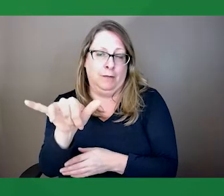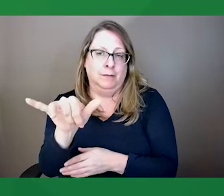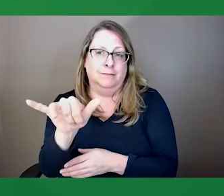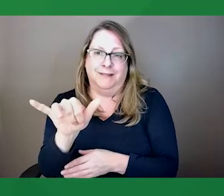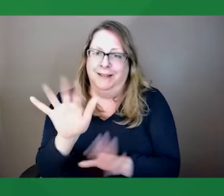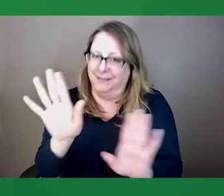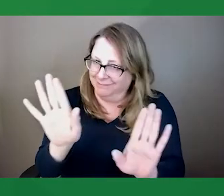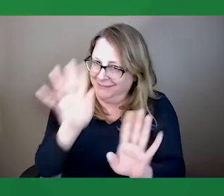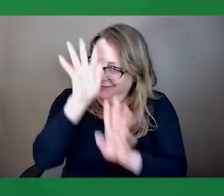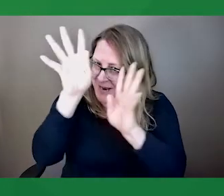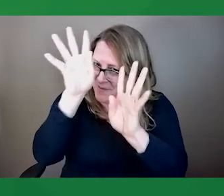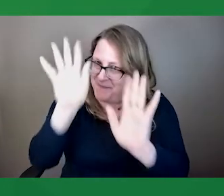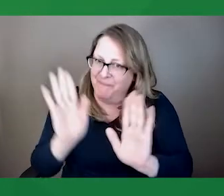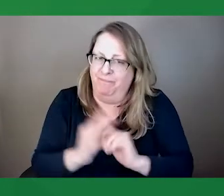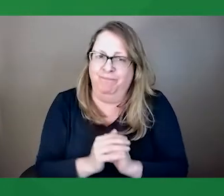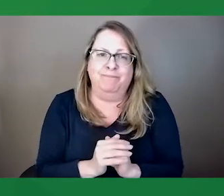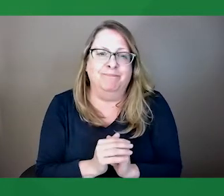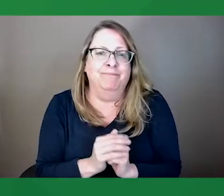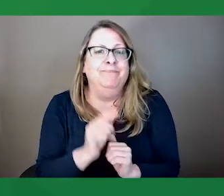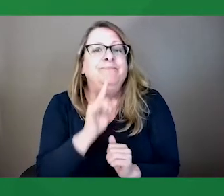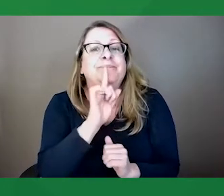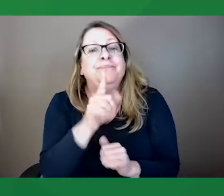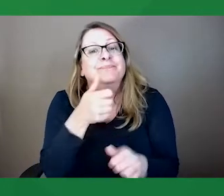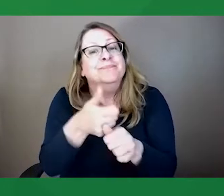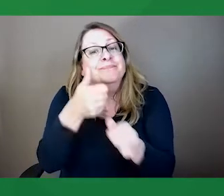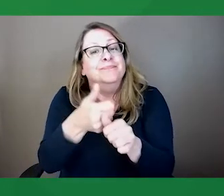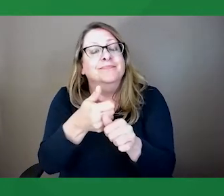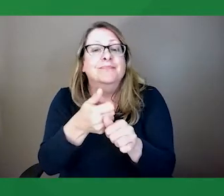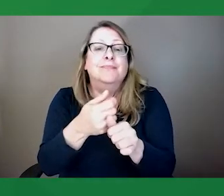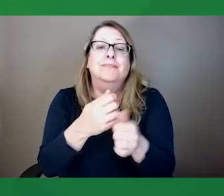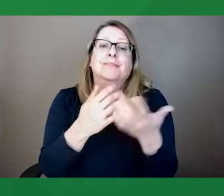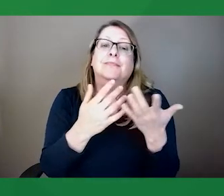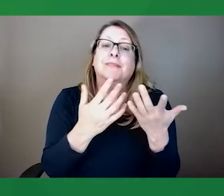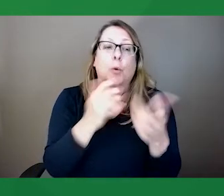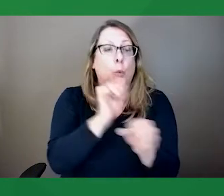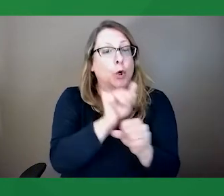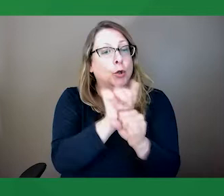Totally fictional, Oskar Gregory works at a university.